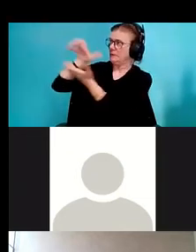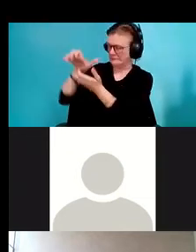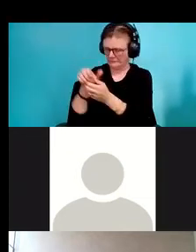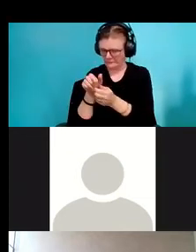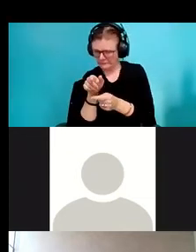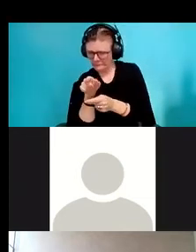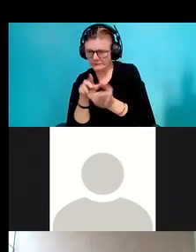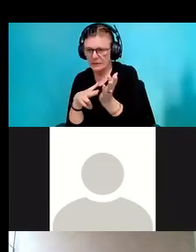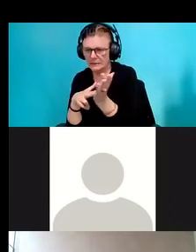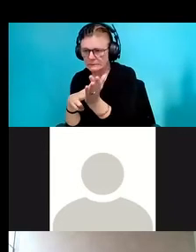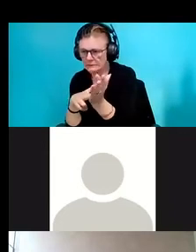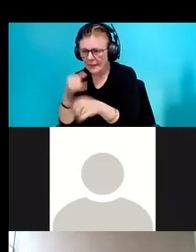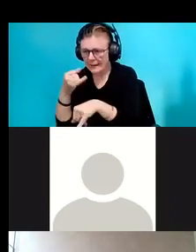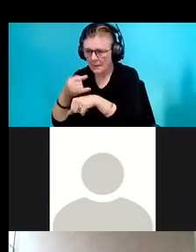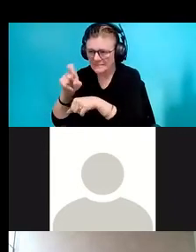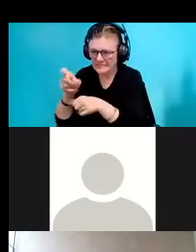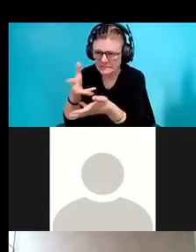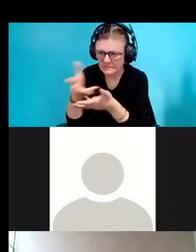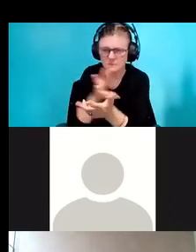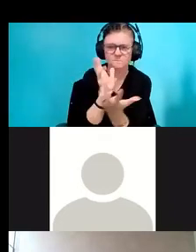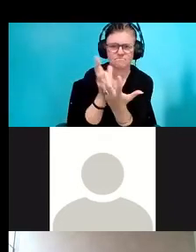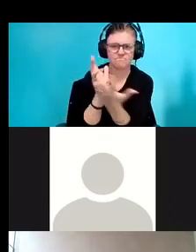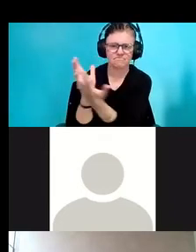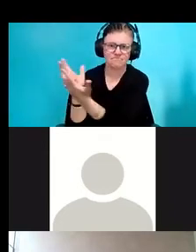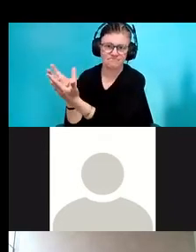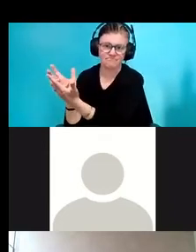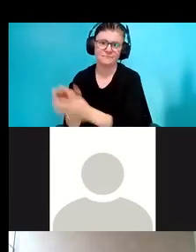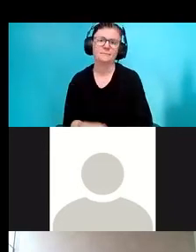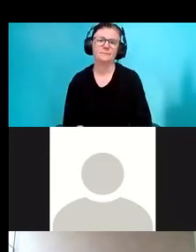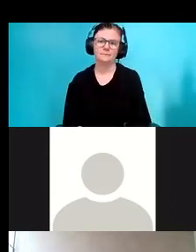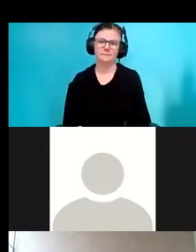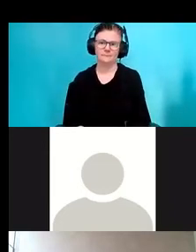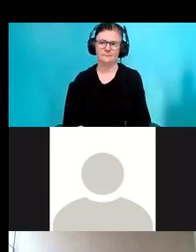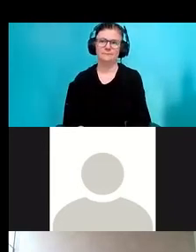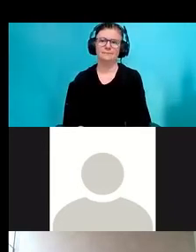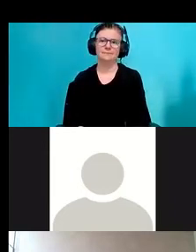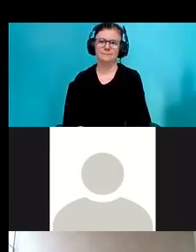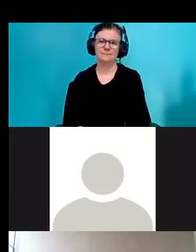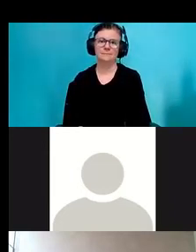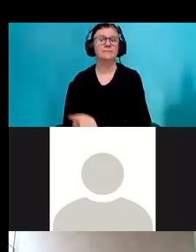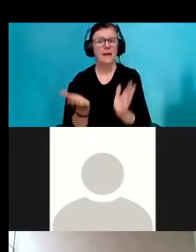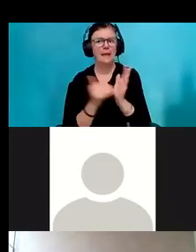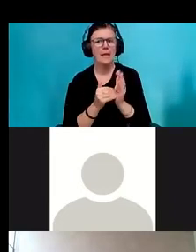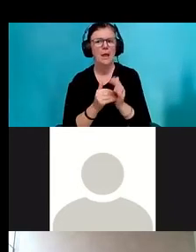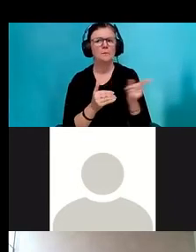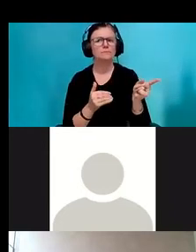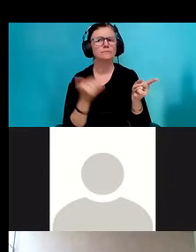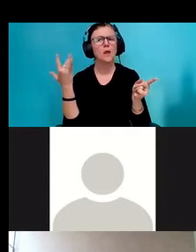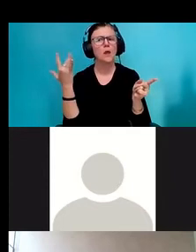on campus." So I will invite you all, again, to use the chat box.